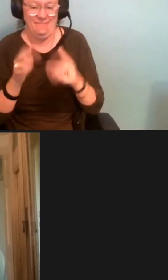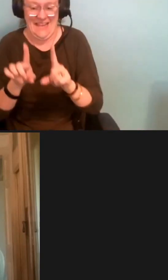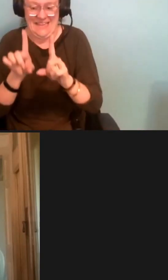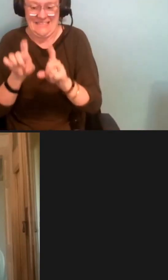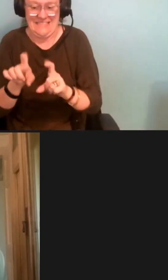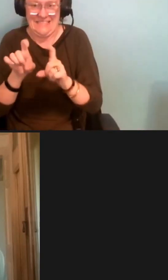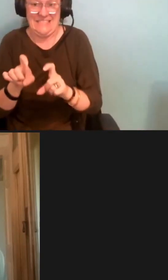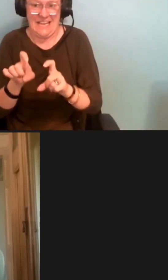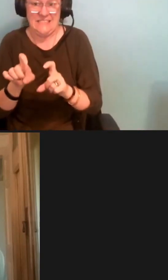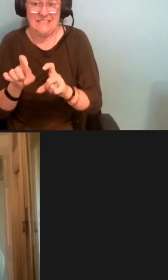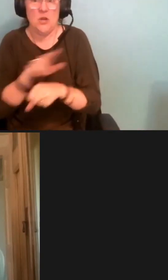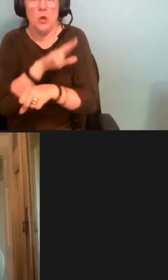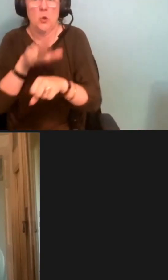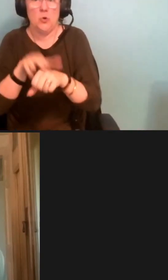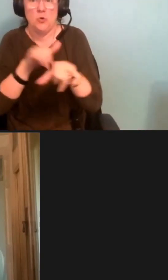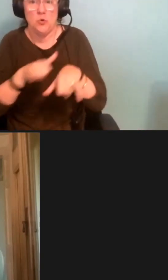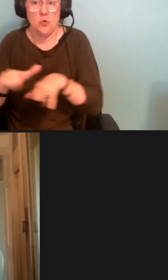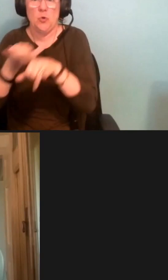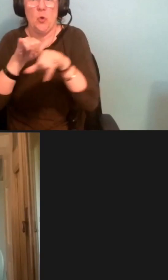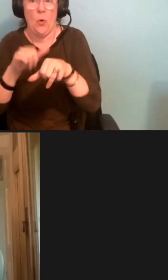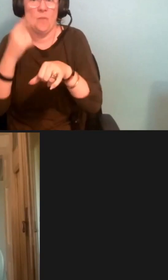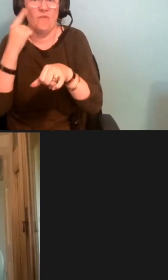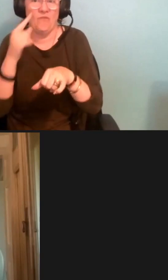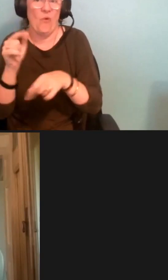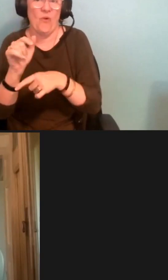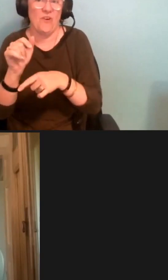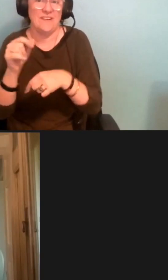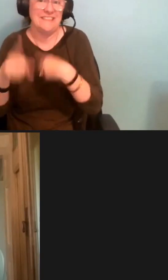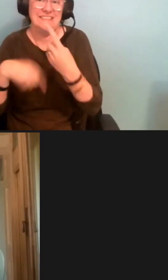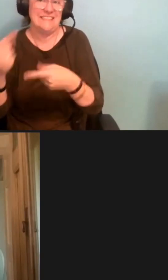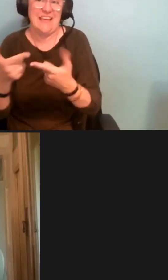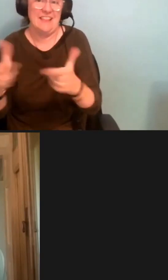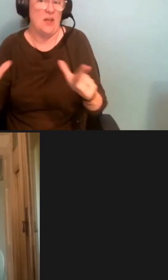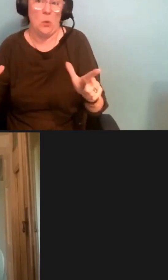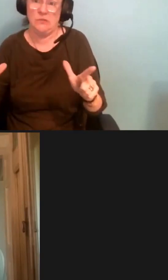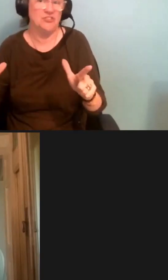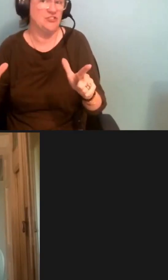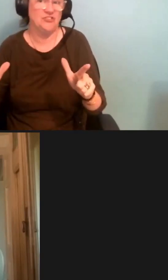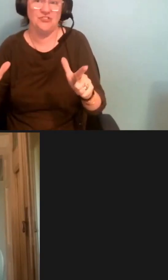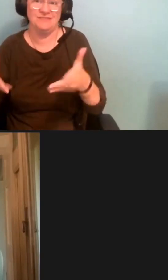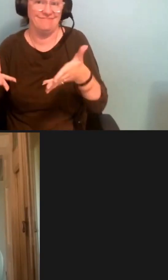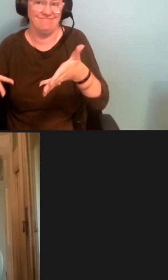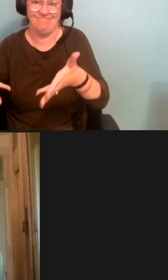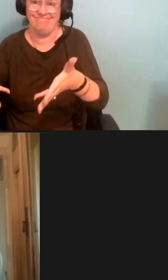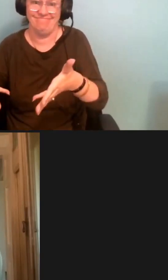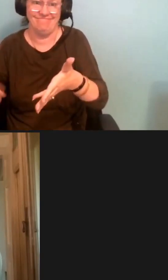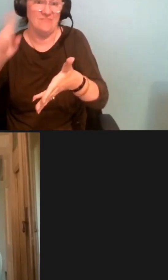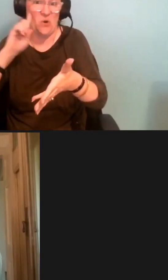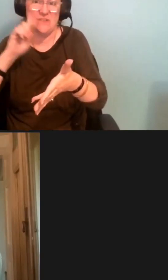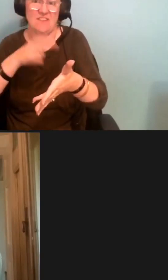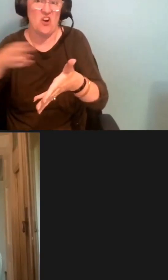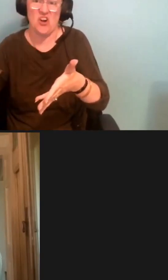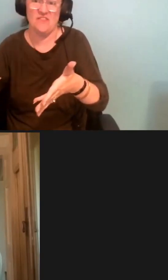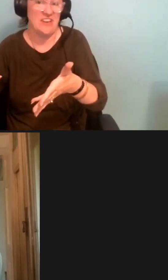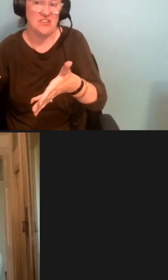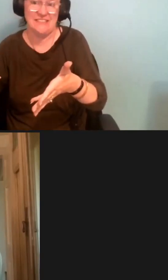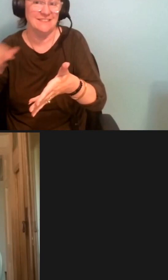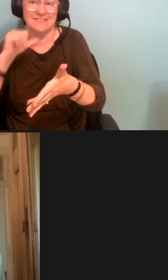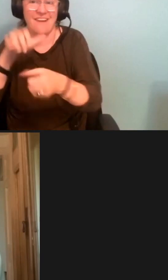percentile ranks and standard scores that were normed specifically on children who are DEA or heart of hearing there are some tests that provide age